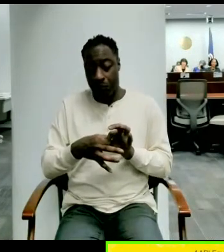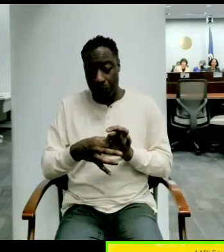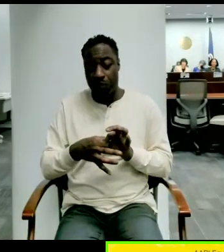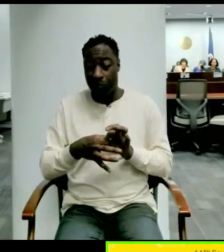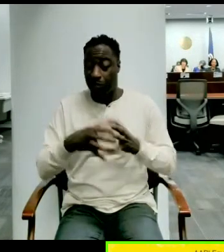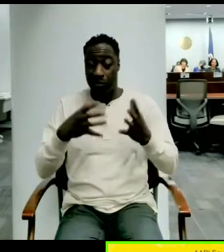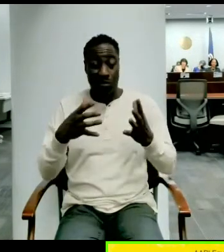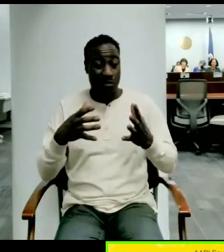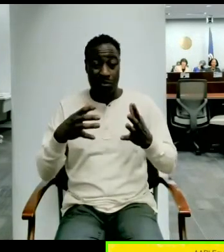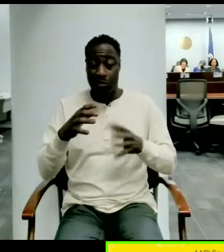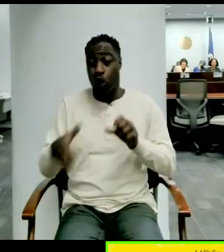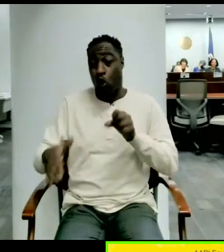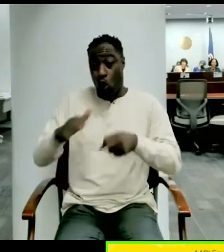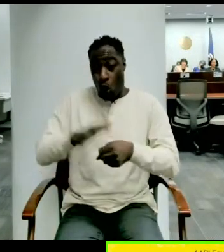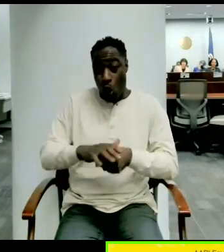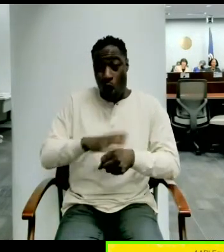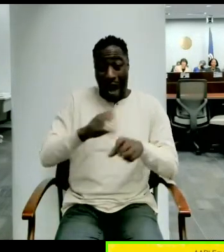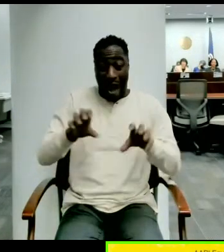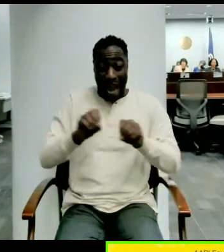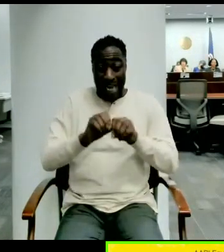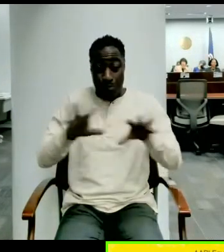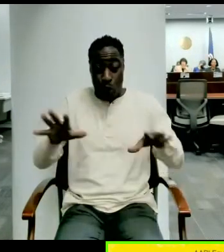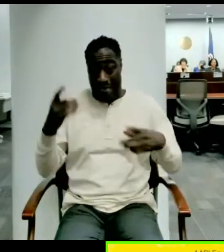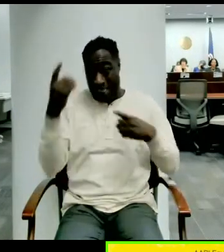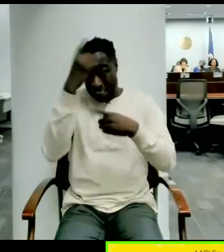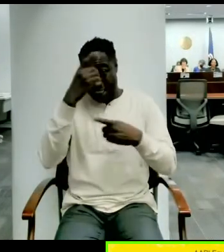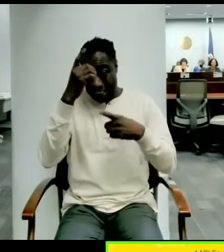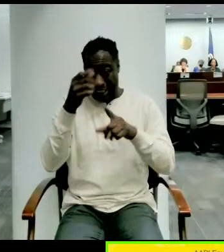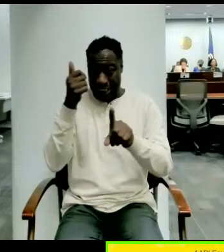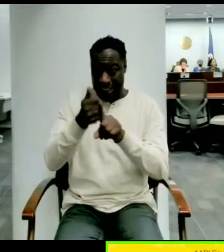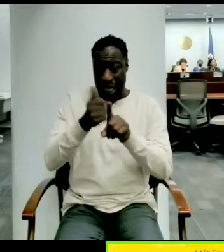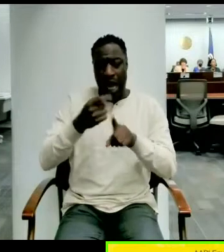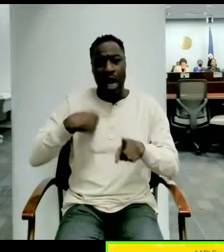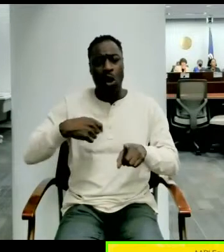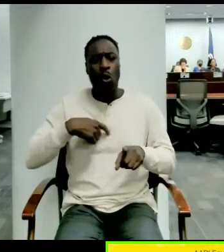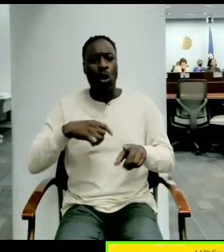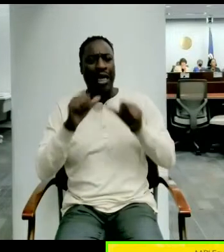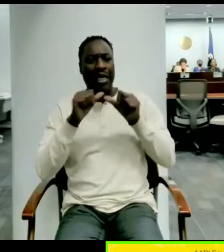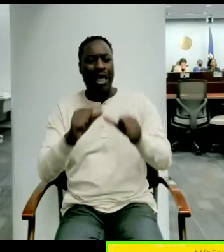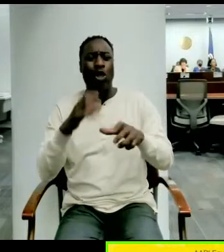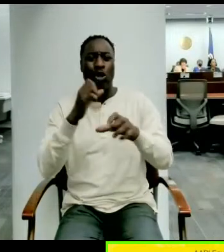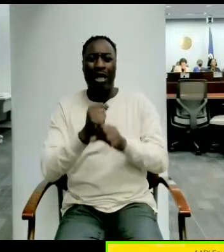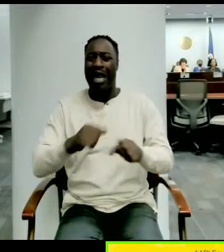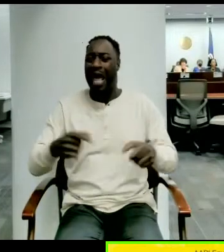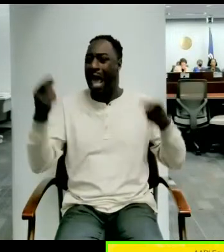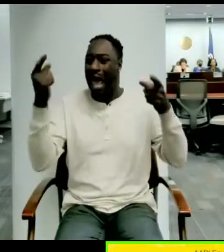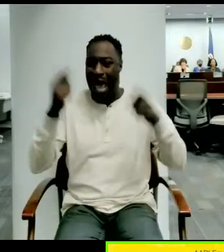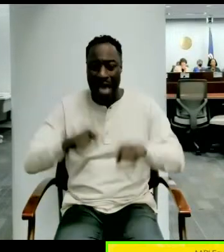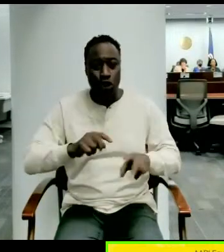and the spread of the virus, we continue to get incident reports from all across